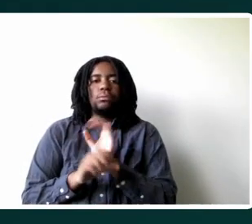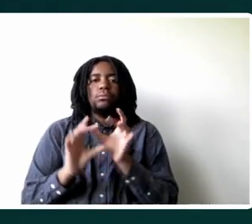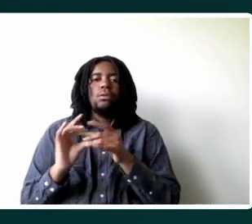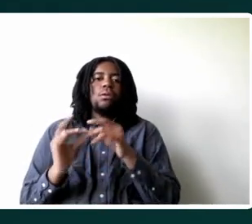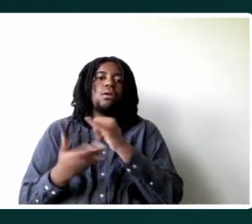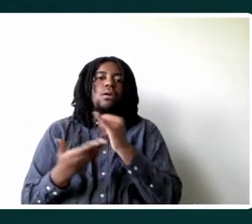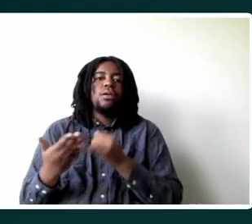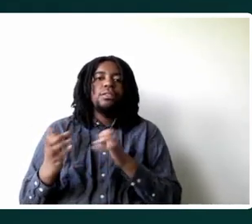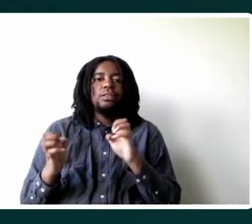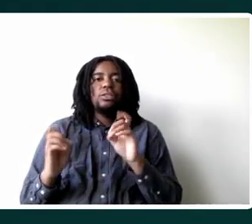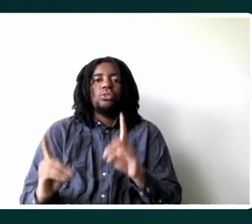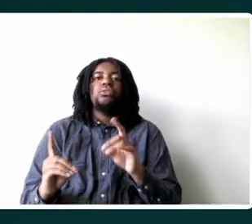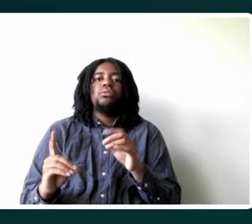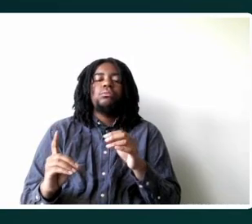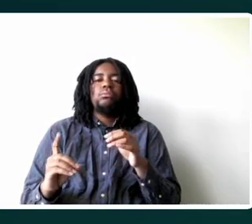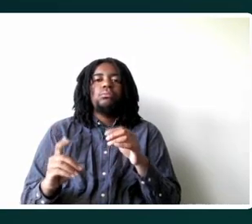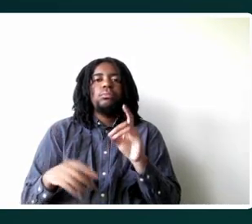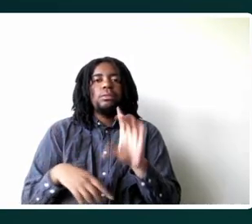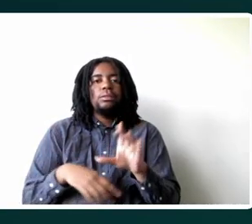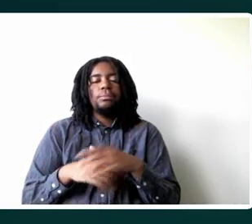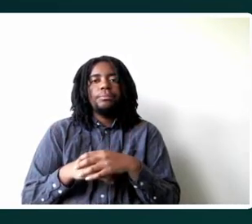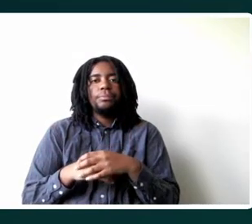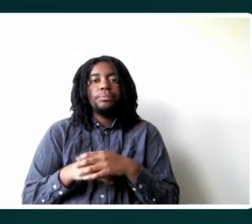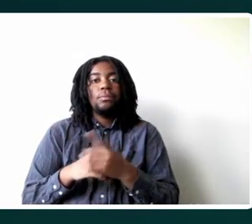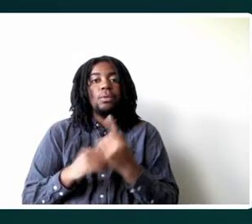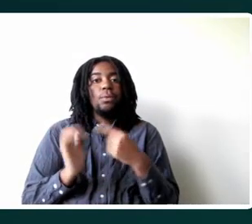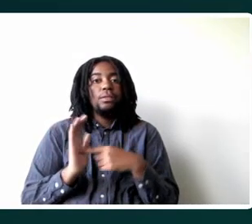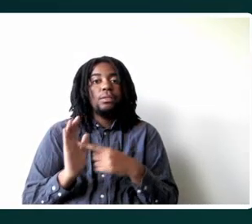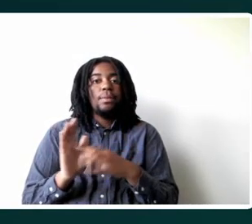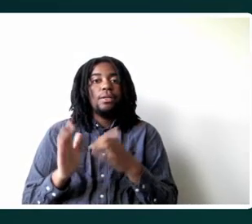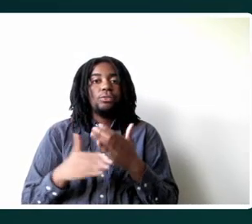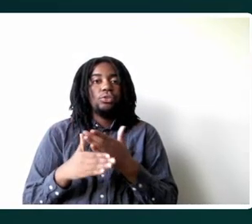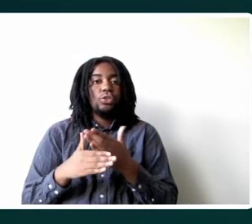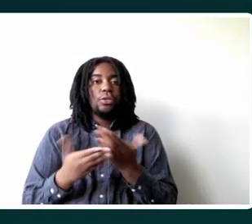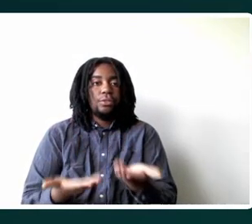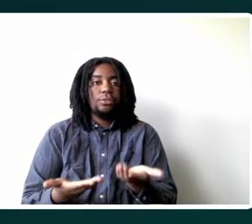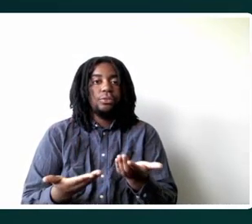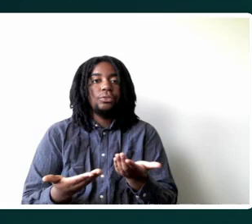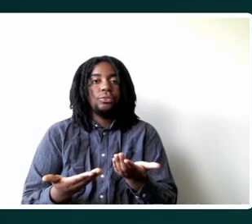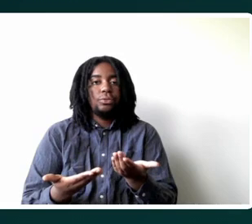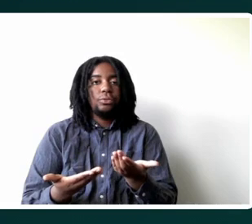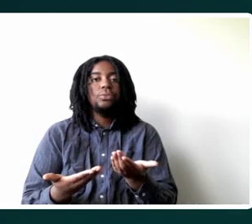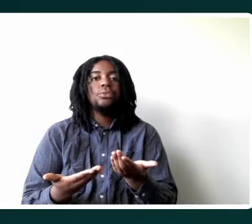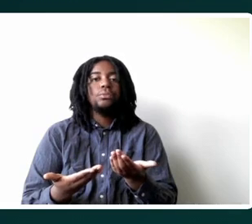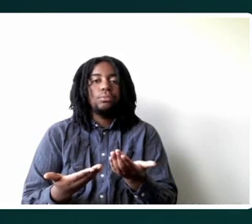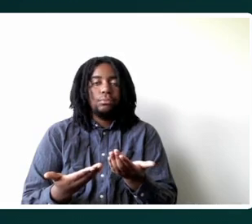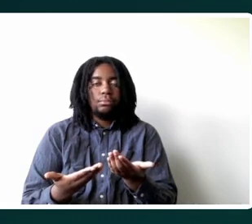And just one example that I can share here in addition to that which I've already shared,